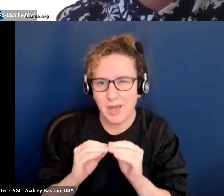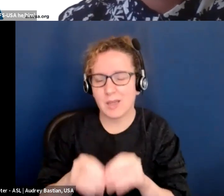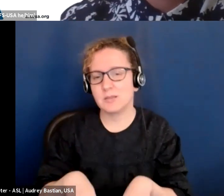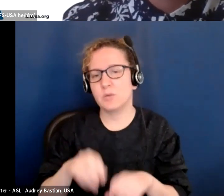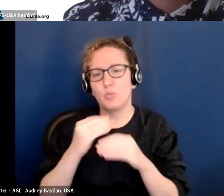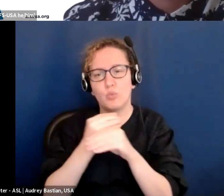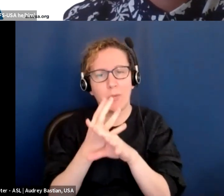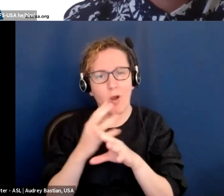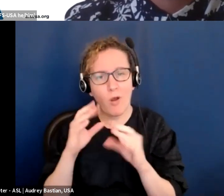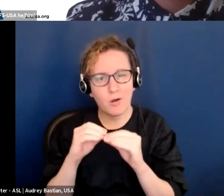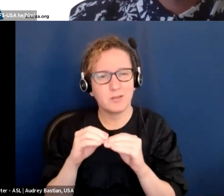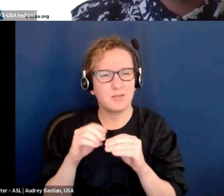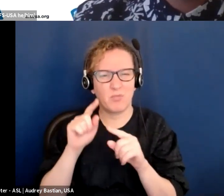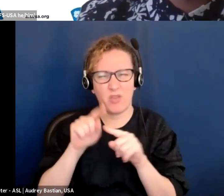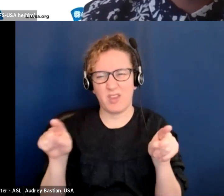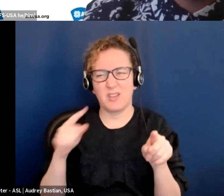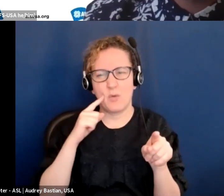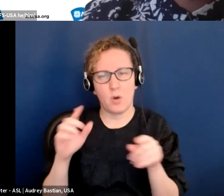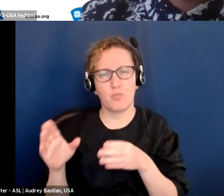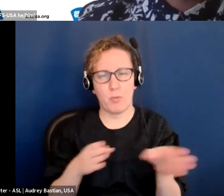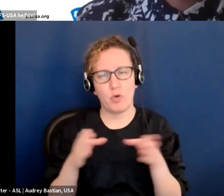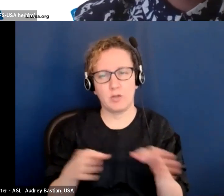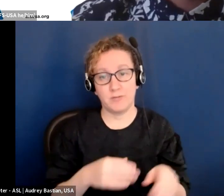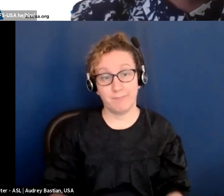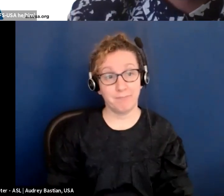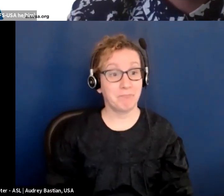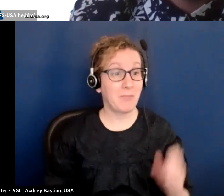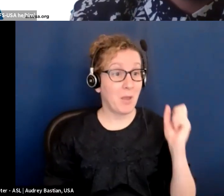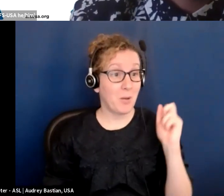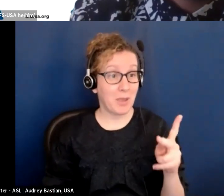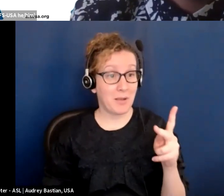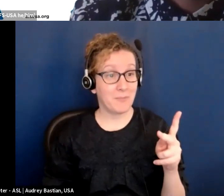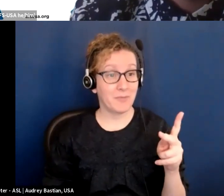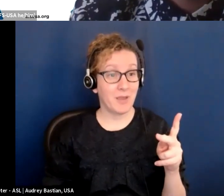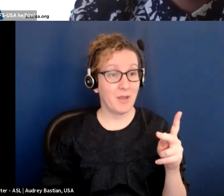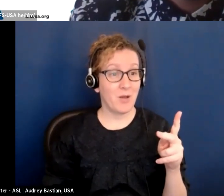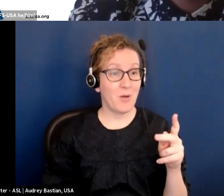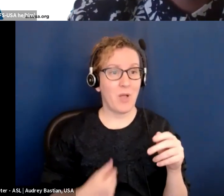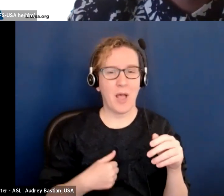and other things we did for preparation. >>MADISON: OK! Well I will be moving to Costa Rica soon if